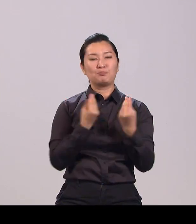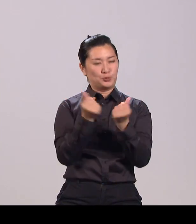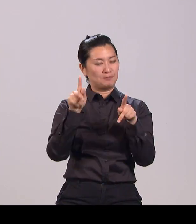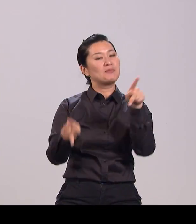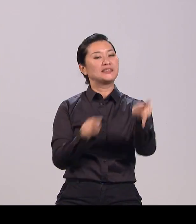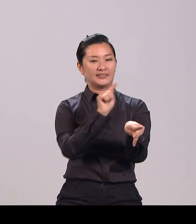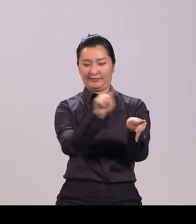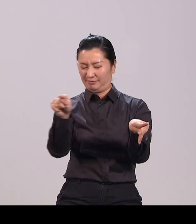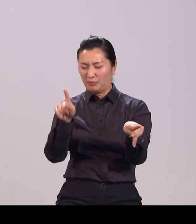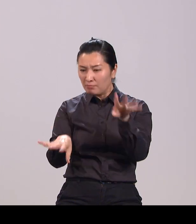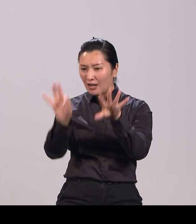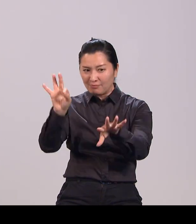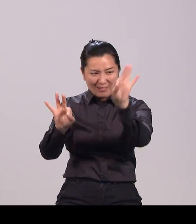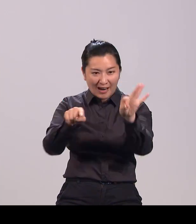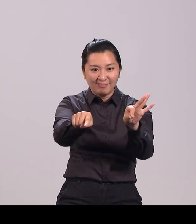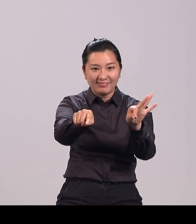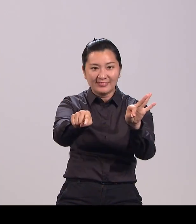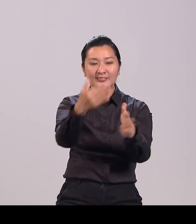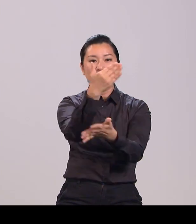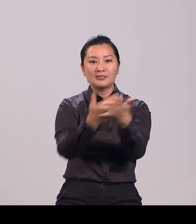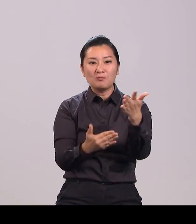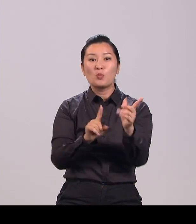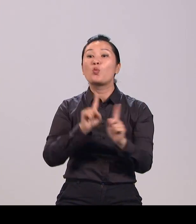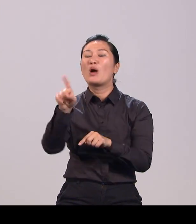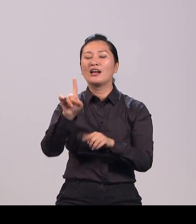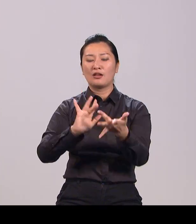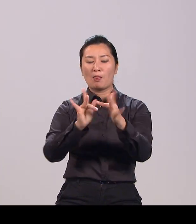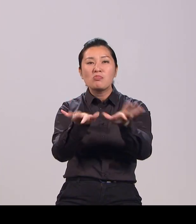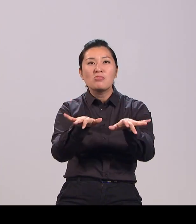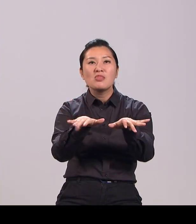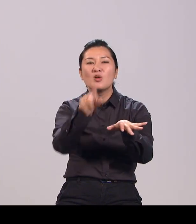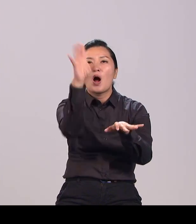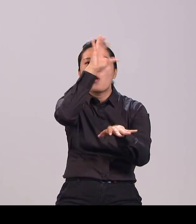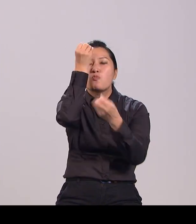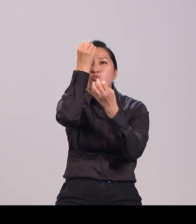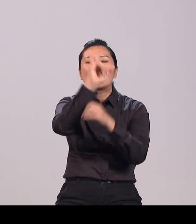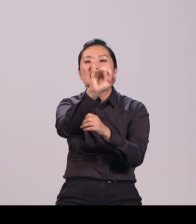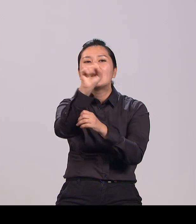Some have surfed jihadist websites. Some listened to extremist radio stations in our region.